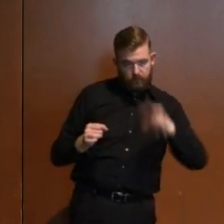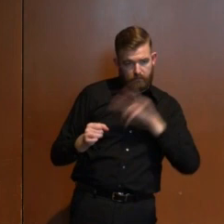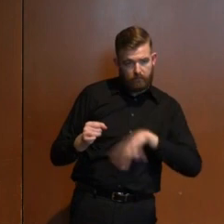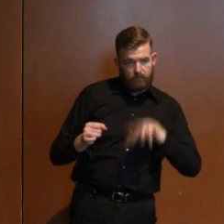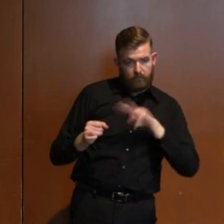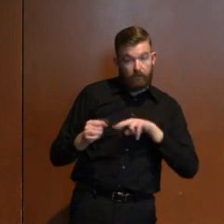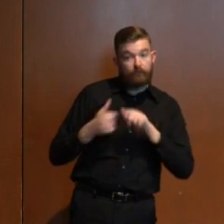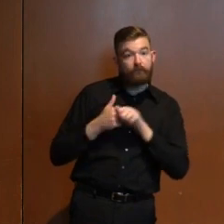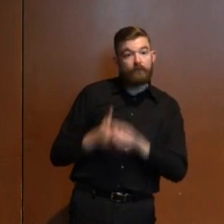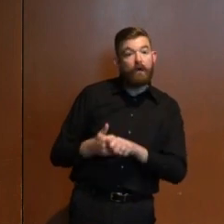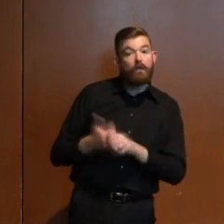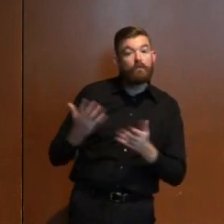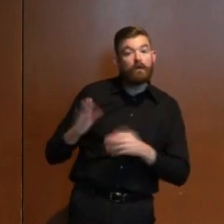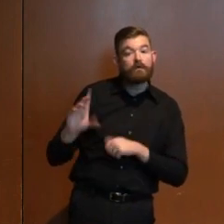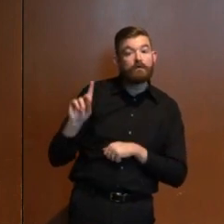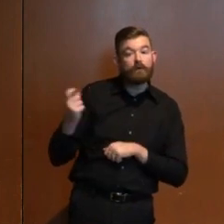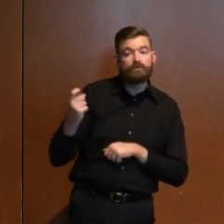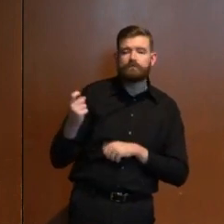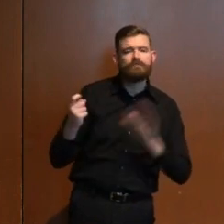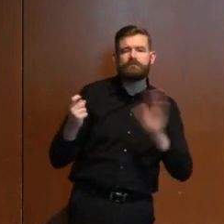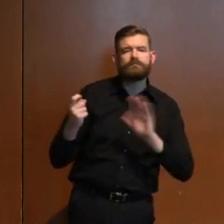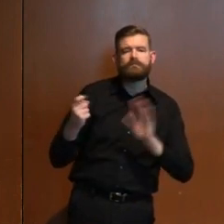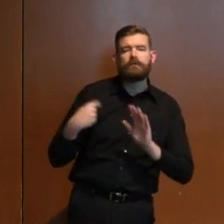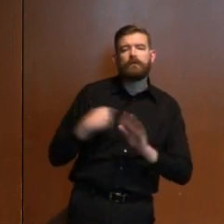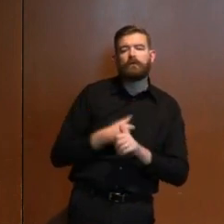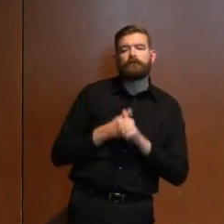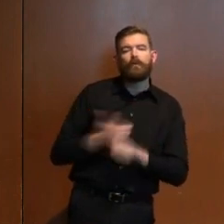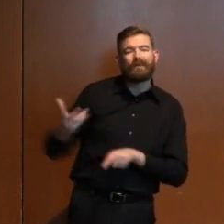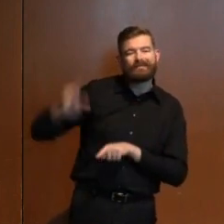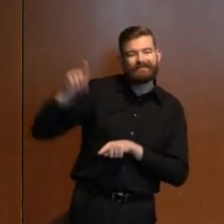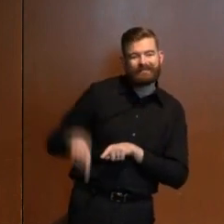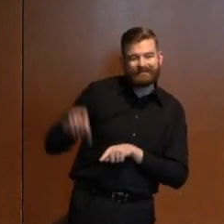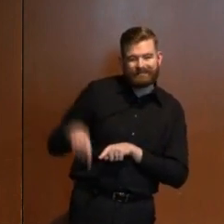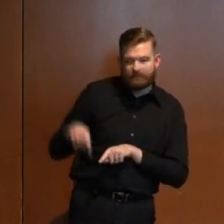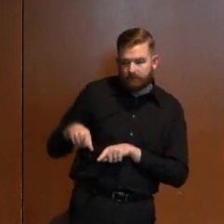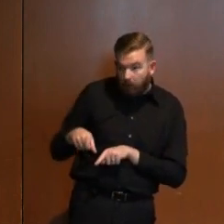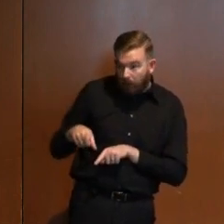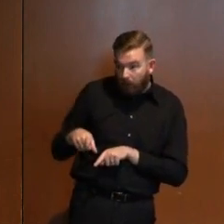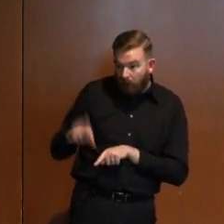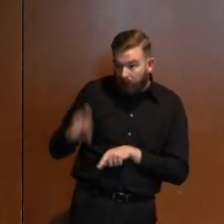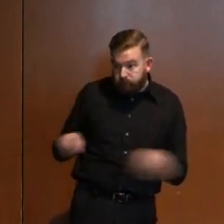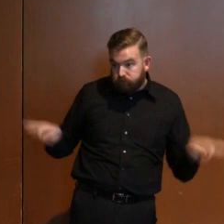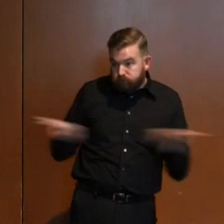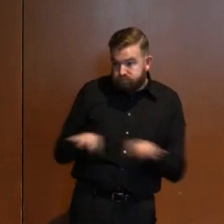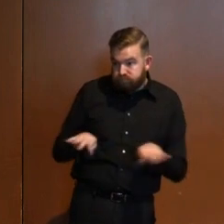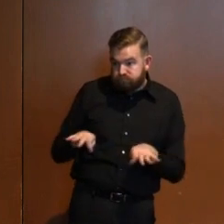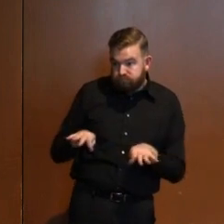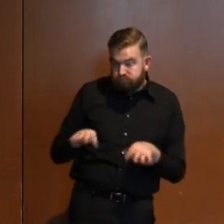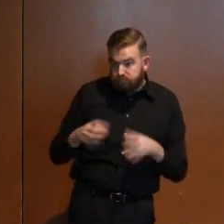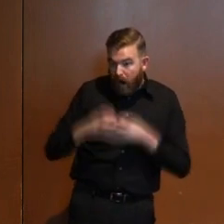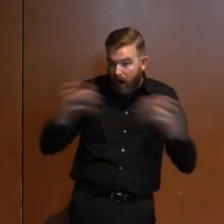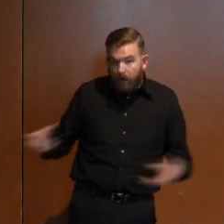WITHIN THE REGION TO DISPERSE PATIENTS NOT ACCORDING TO DIAGNOSIS BUT ACCORDING TO THE